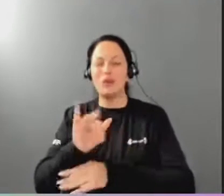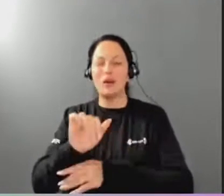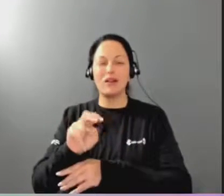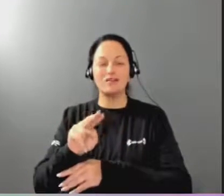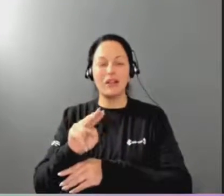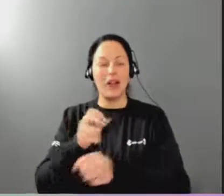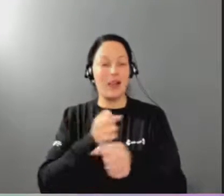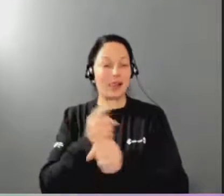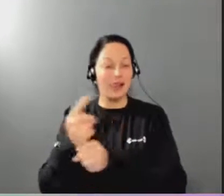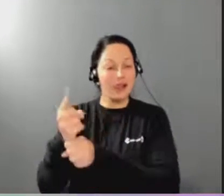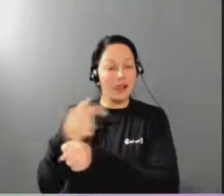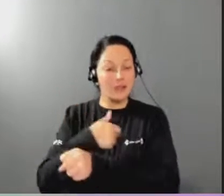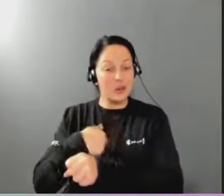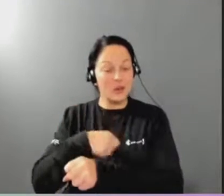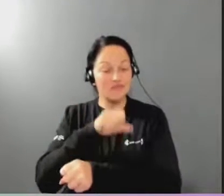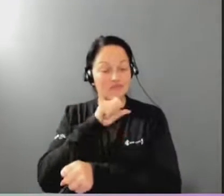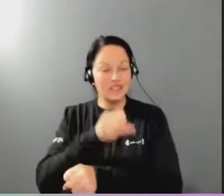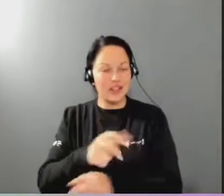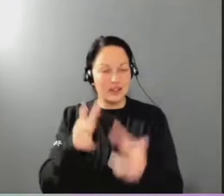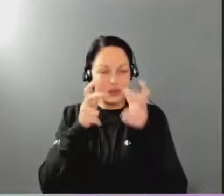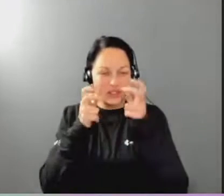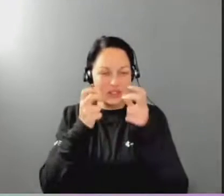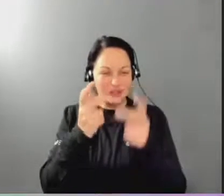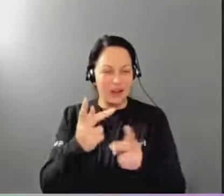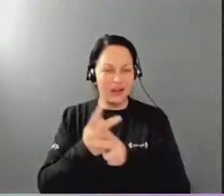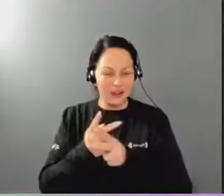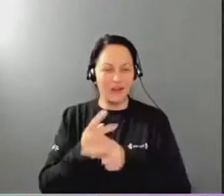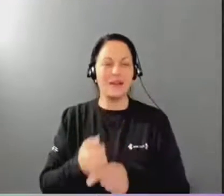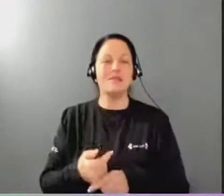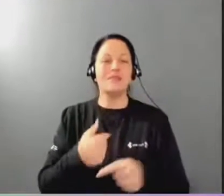if you love his T shirt, give us that feedback so we can